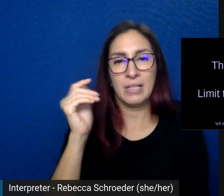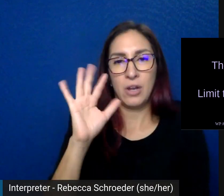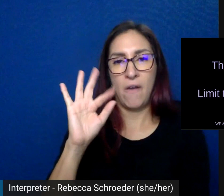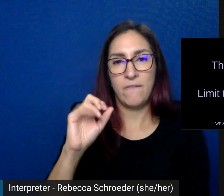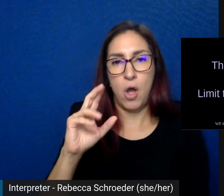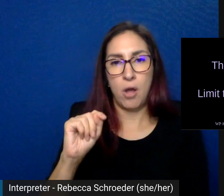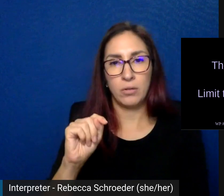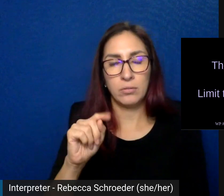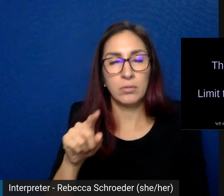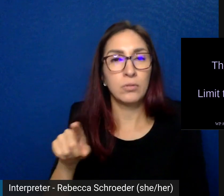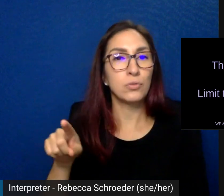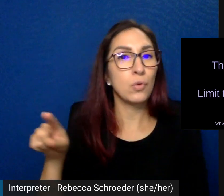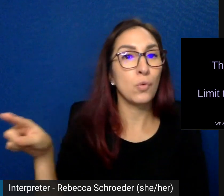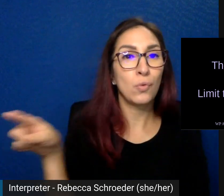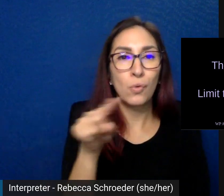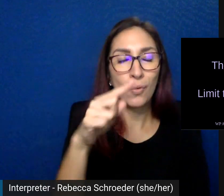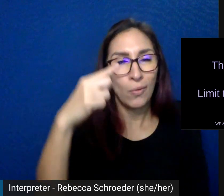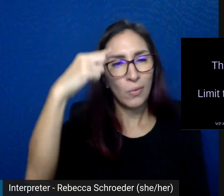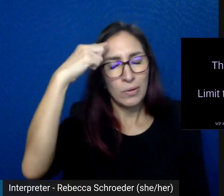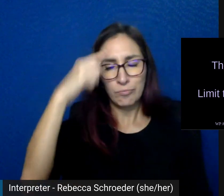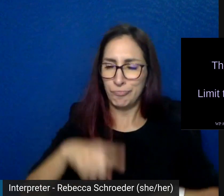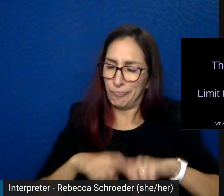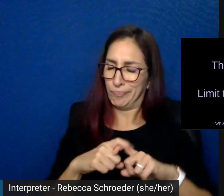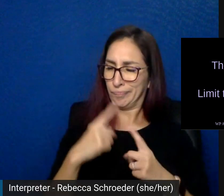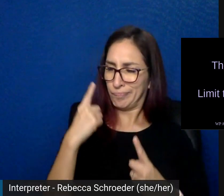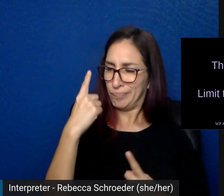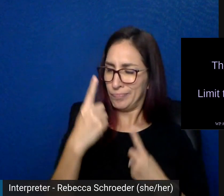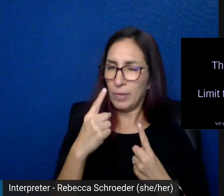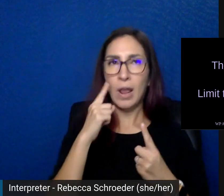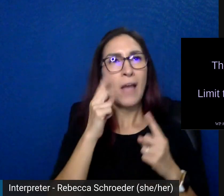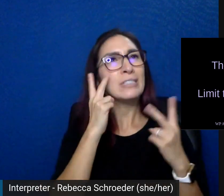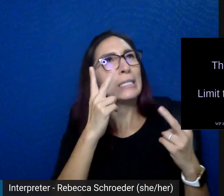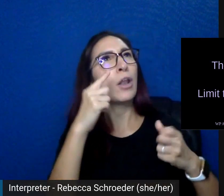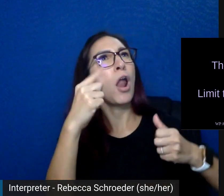on websites and are they accessible or not?